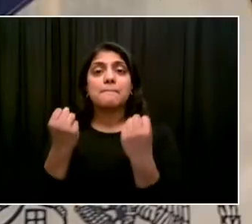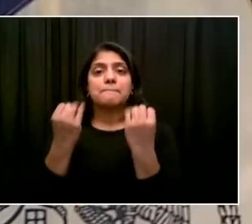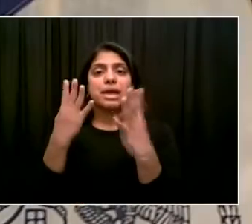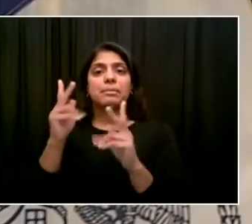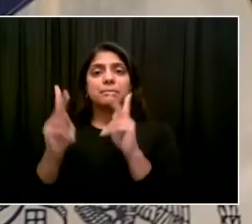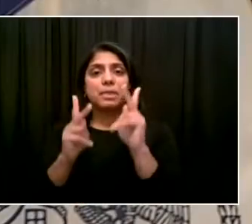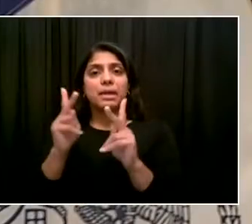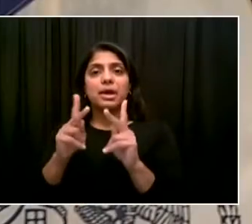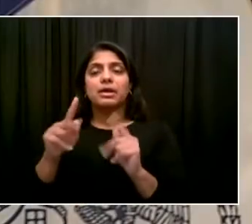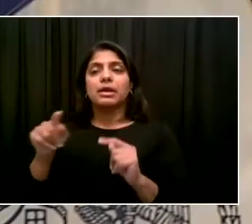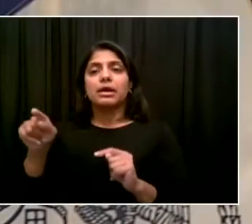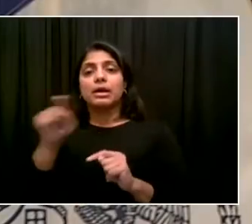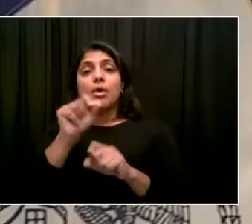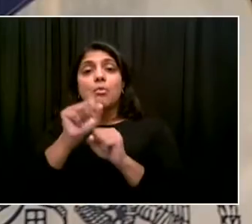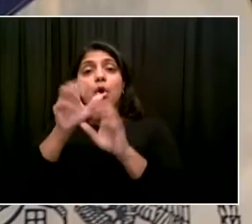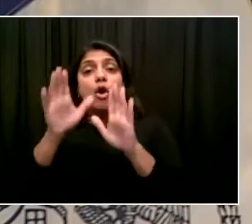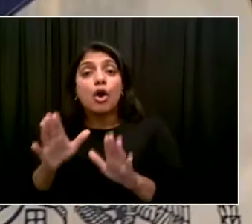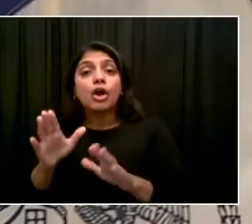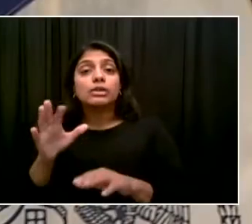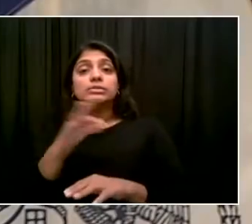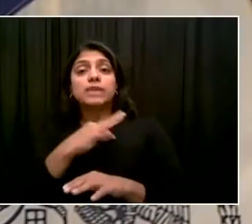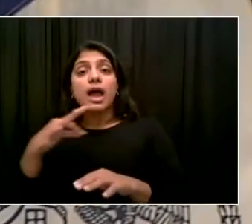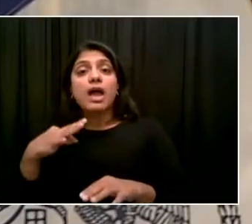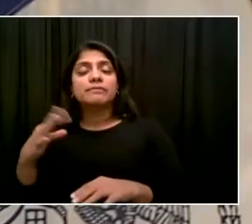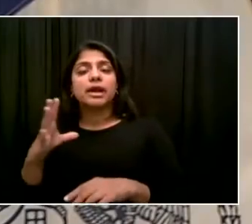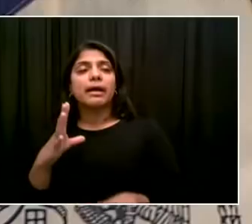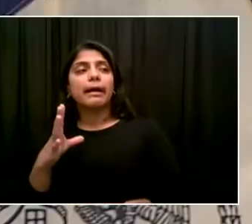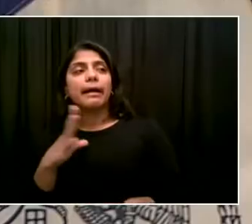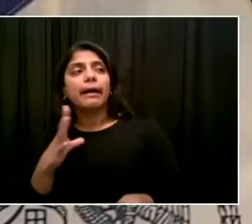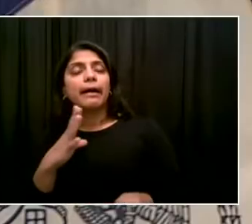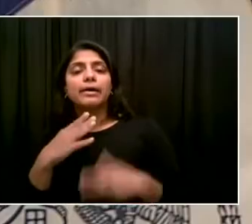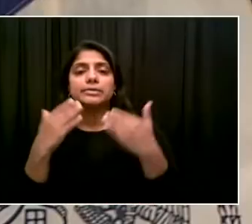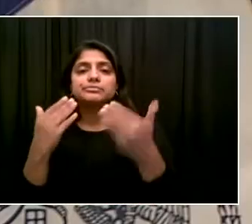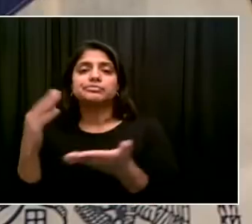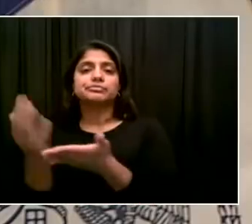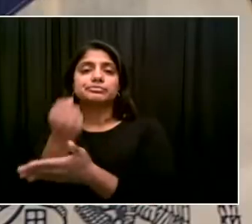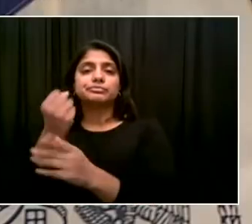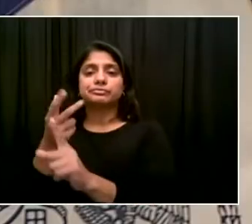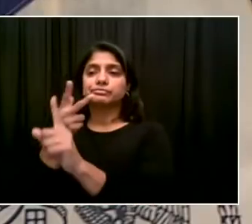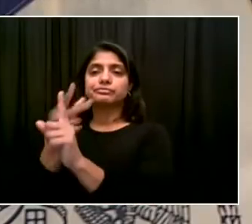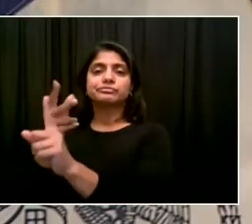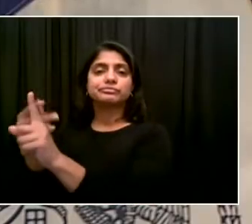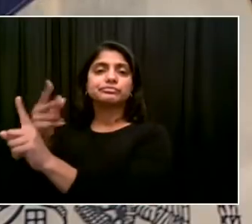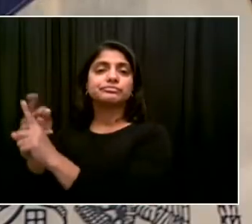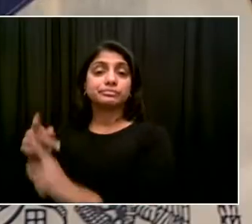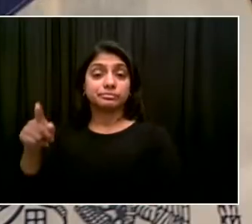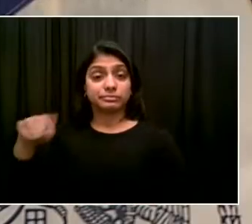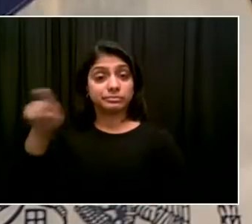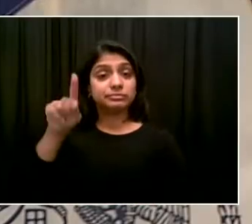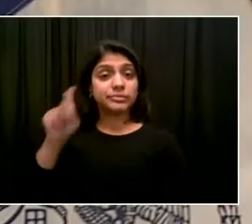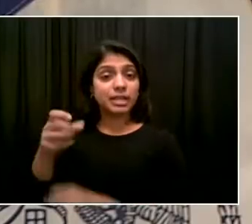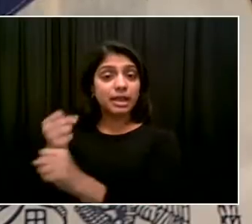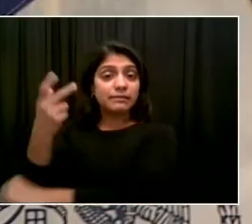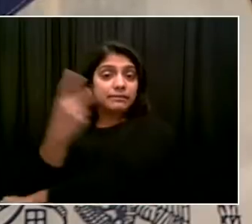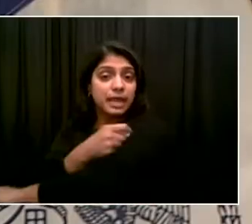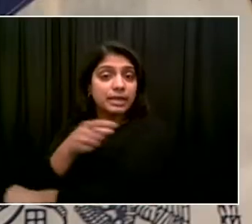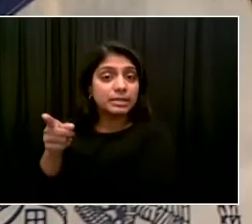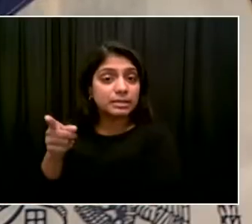PEOPLE TAKE THE MANDATE IT'S A SIGNAL TIME TO GET VACCINATED. TO YOUR QUESTION, DO